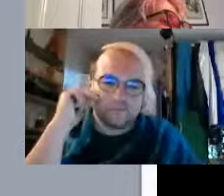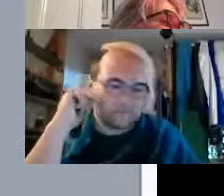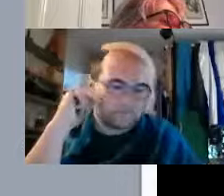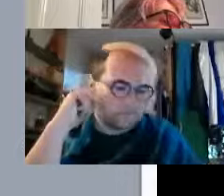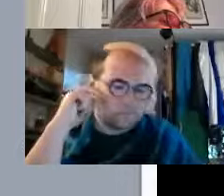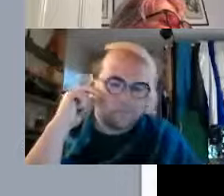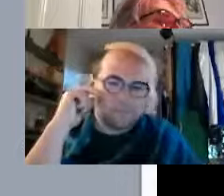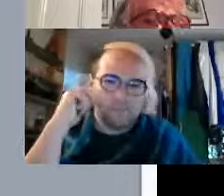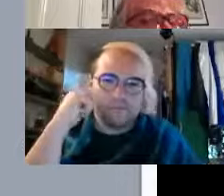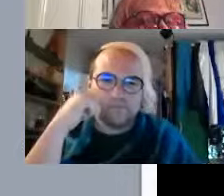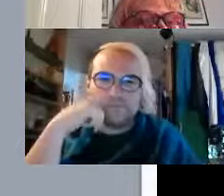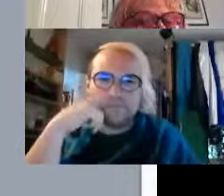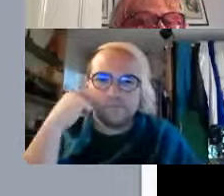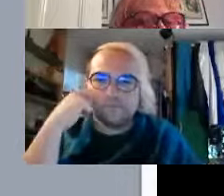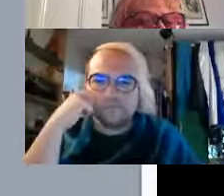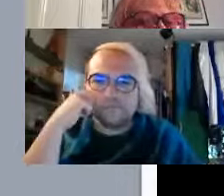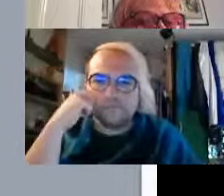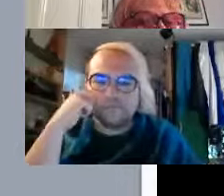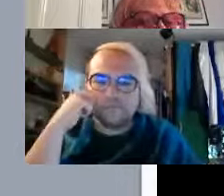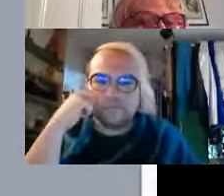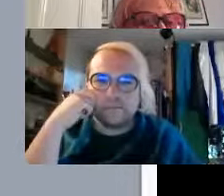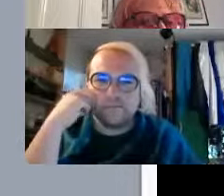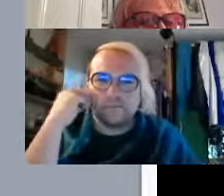a council run gallery but they're like a museum and art gallery but